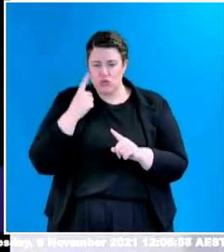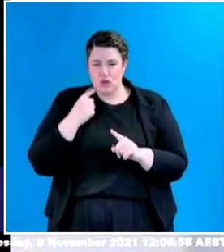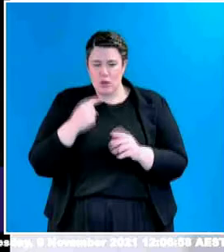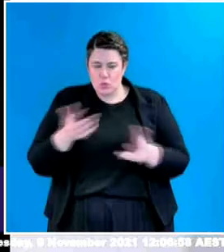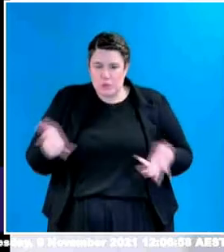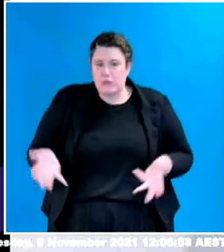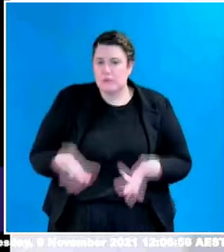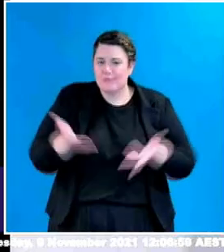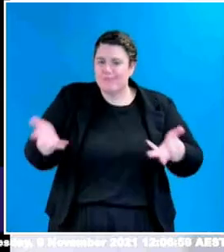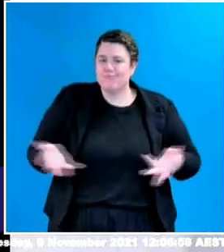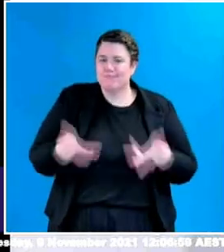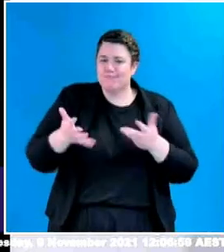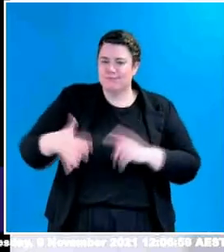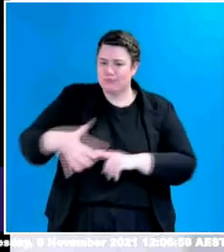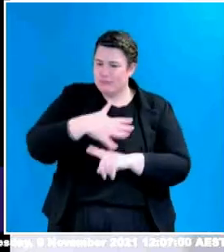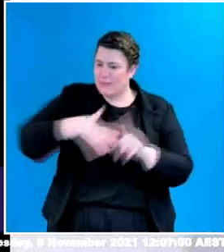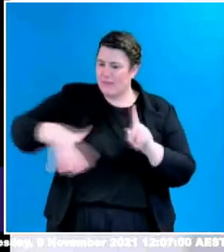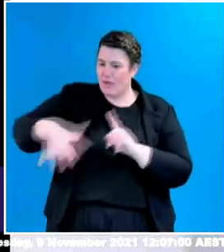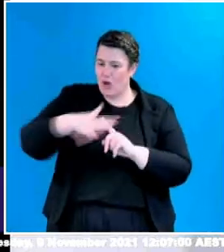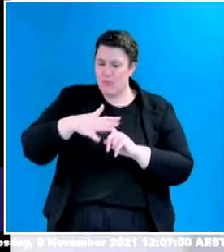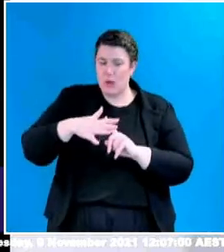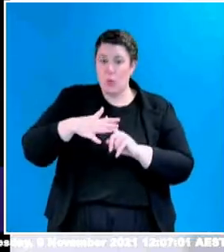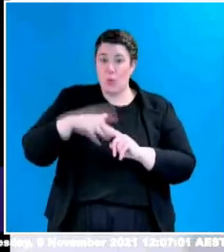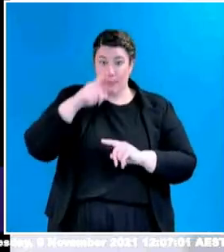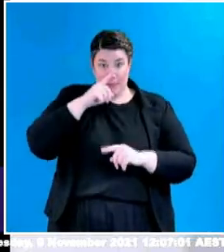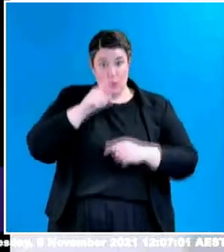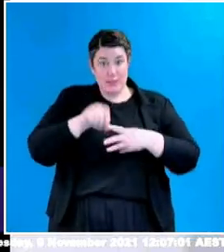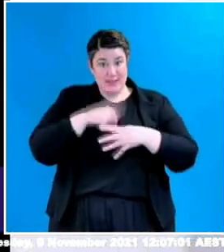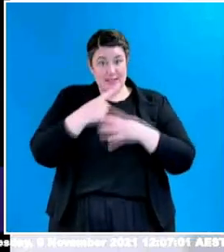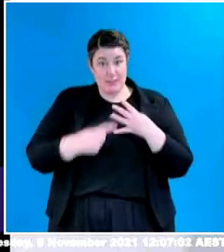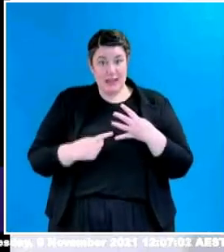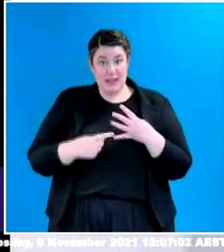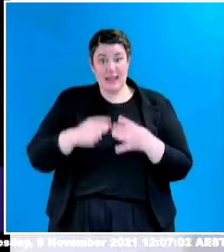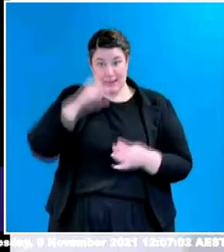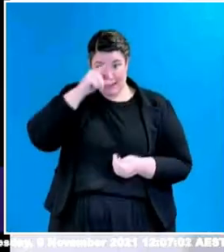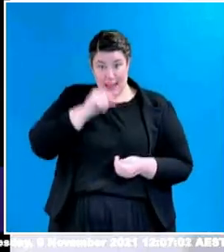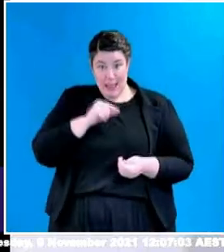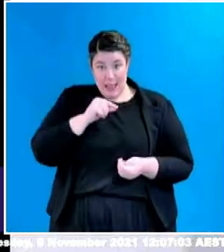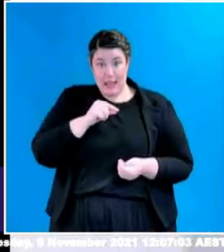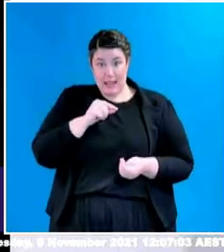environment in which persons with disabilities can effectively and fully